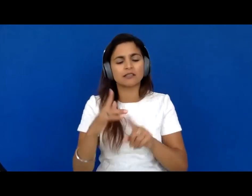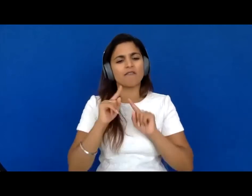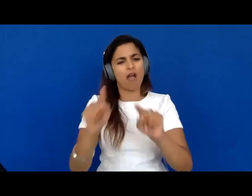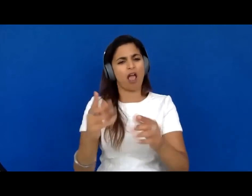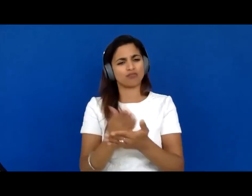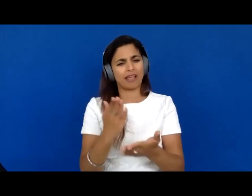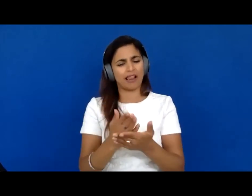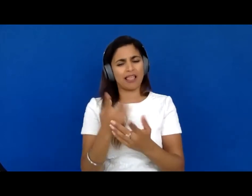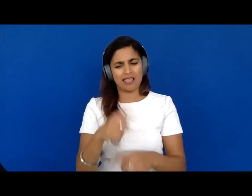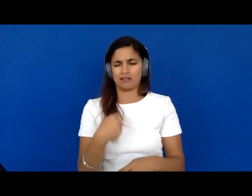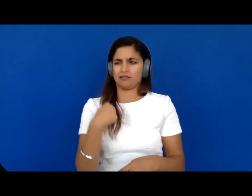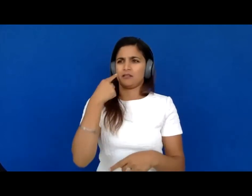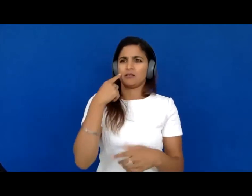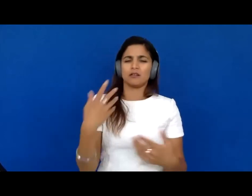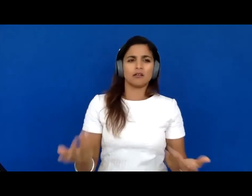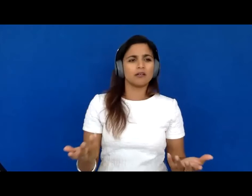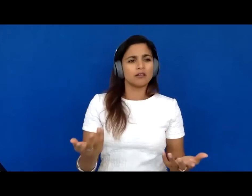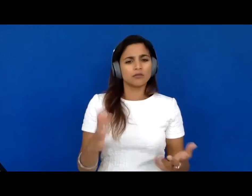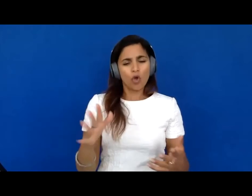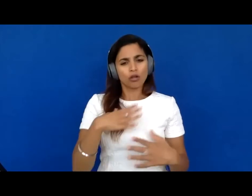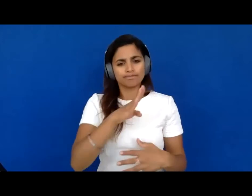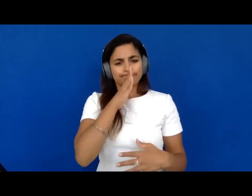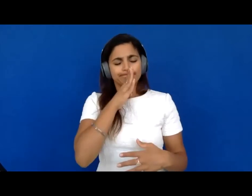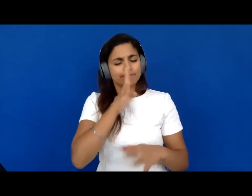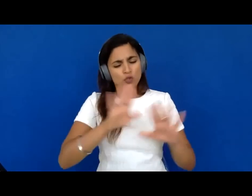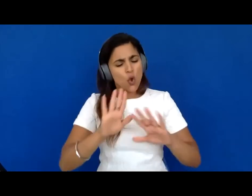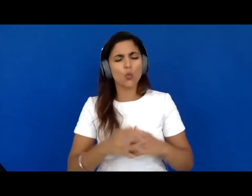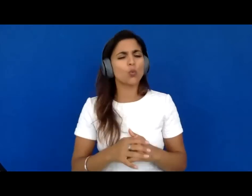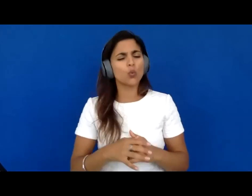as an act of not staying silent anymore I took a deep breath and I pressed send